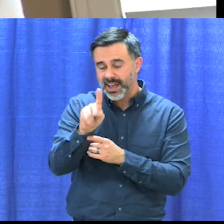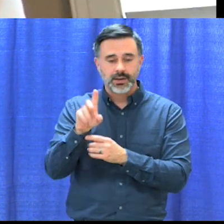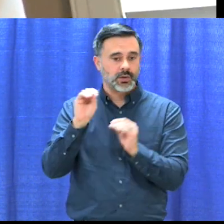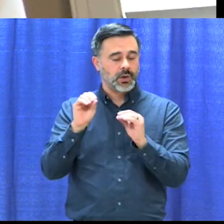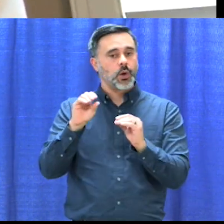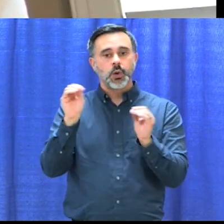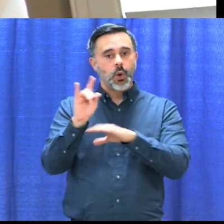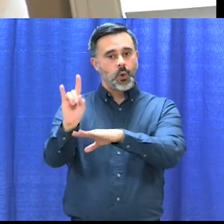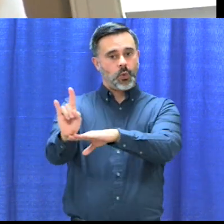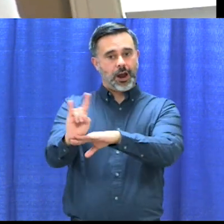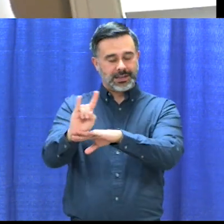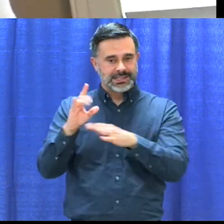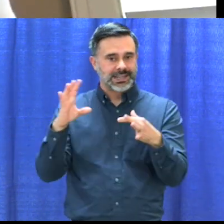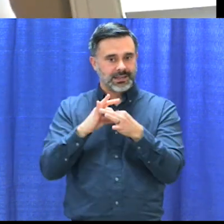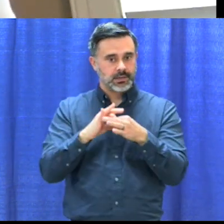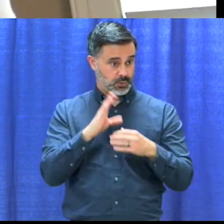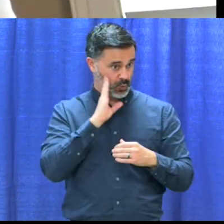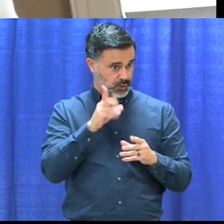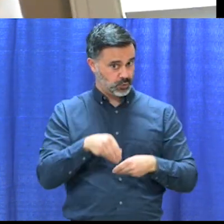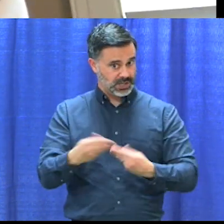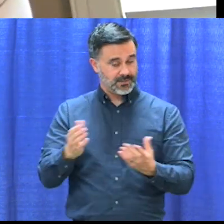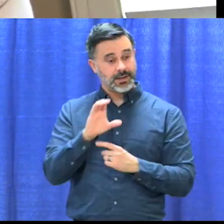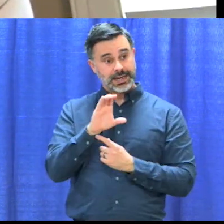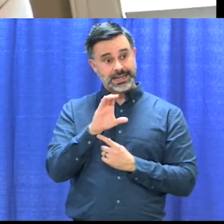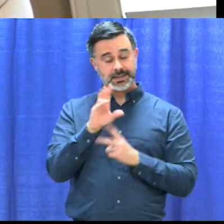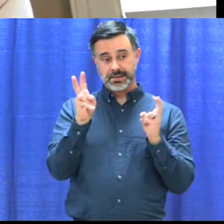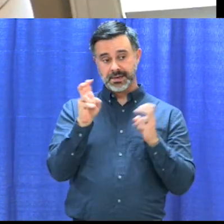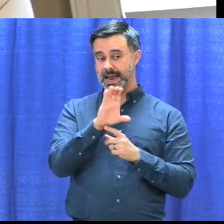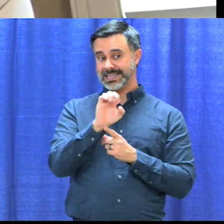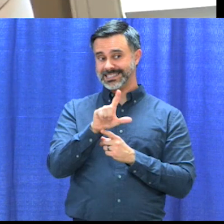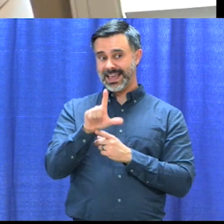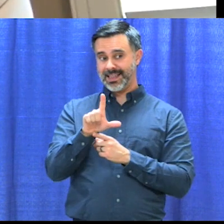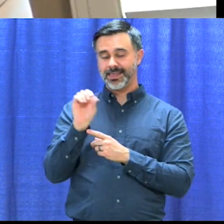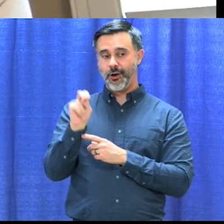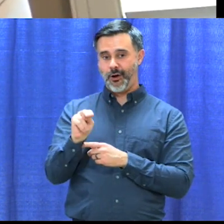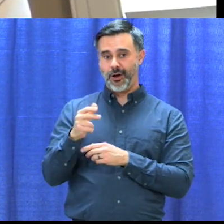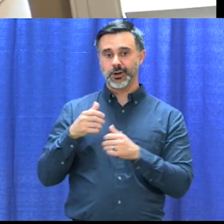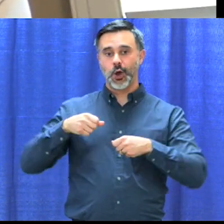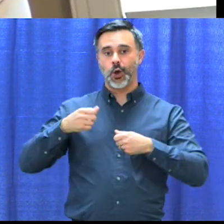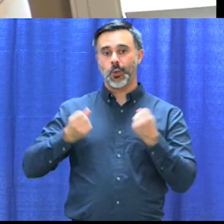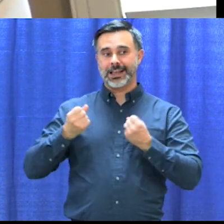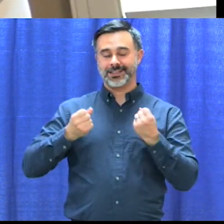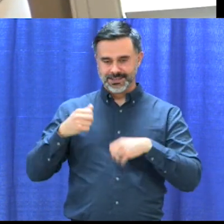Would you be willing to supply cell on wheels, trailers to areas such as Butte County on